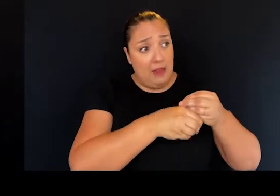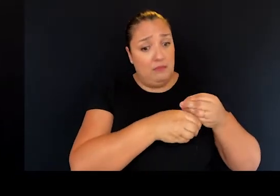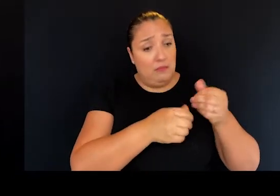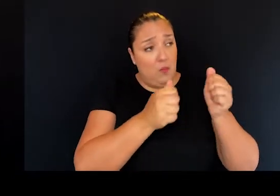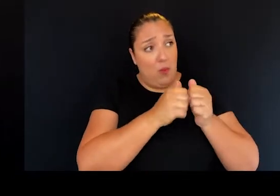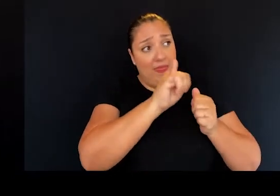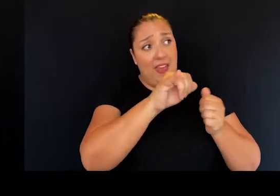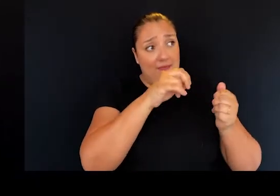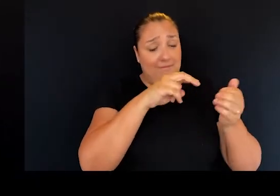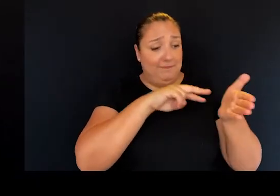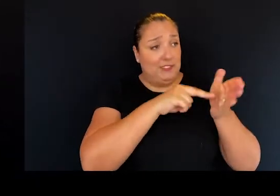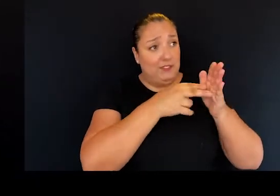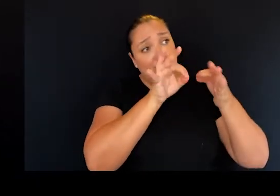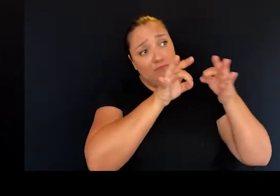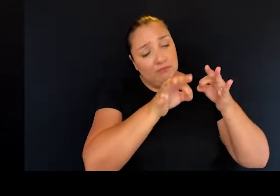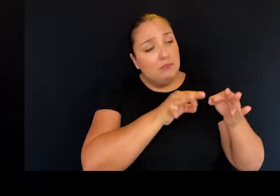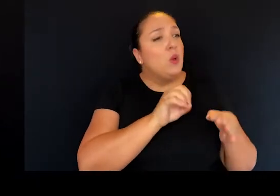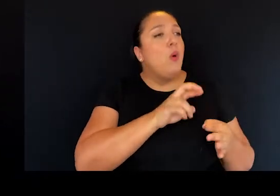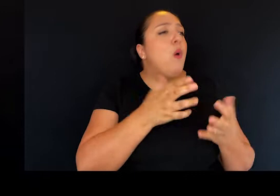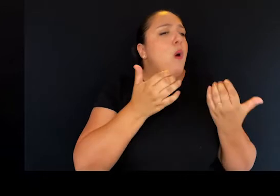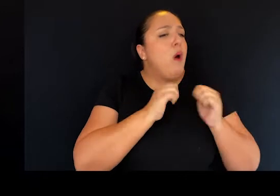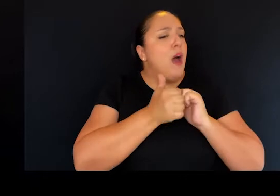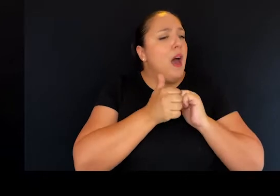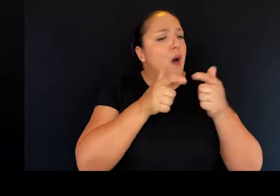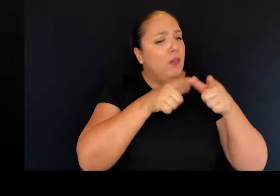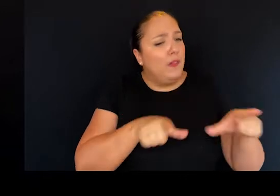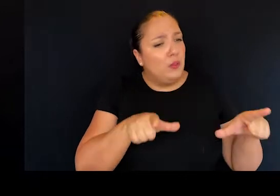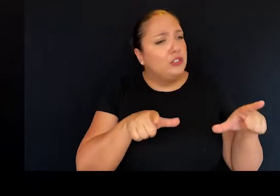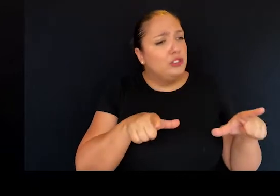to the definition itself, or to how language is,